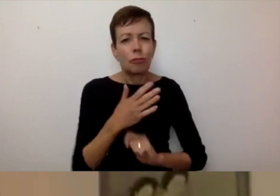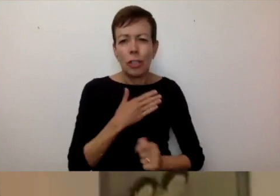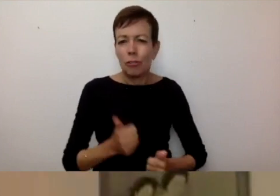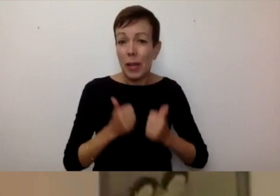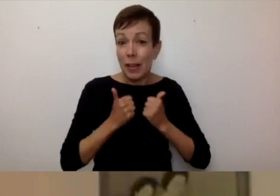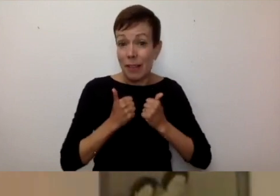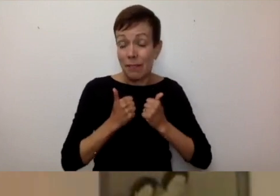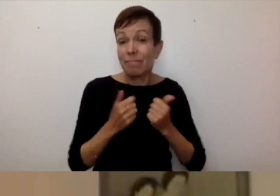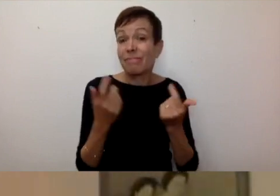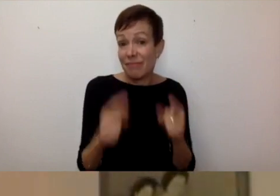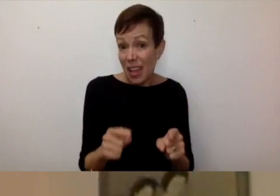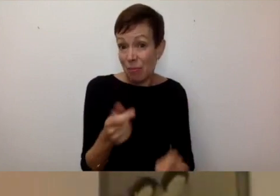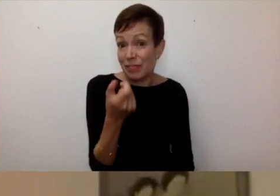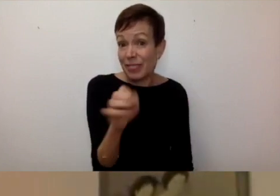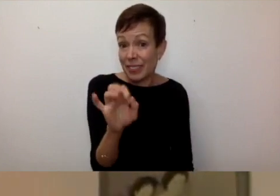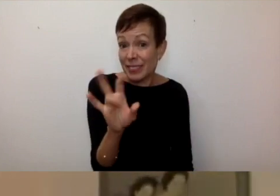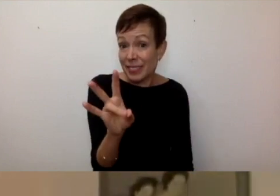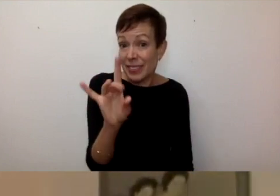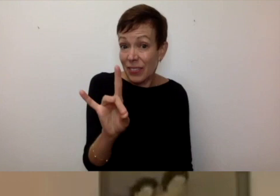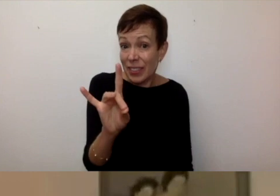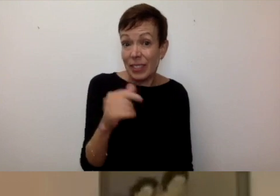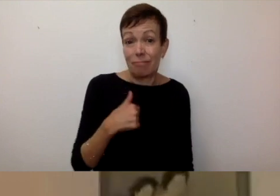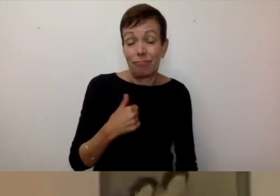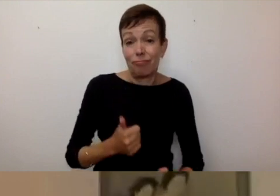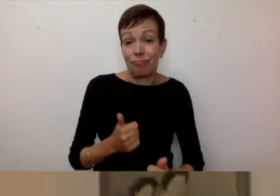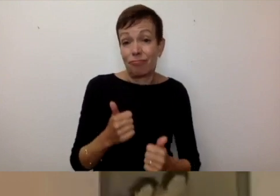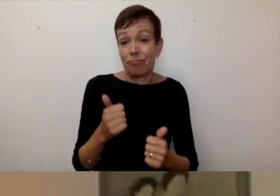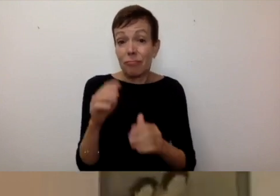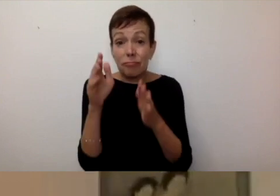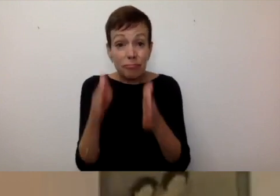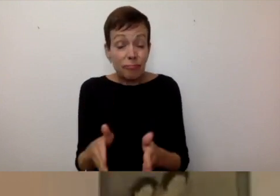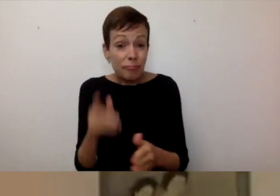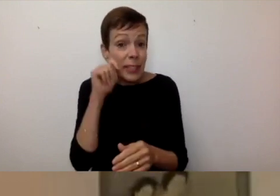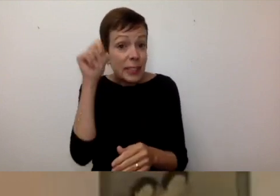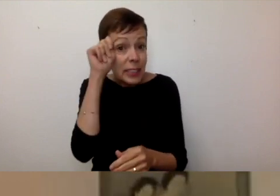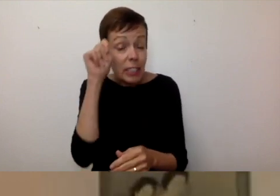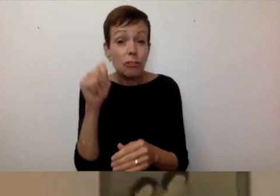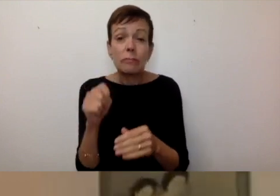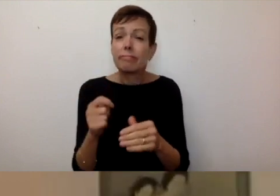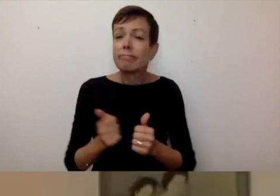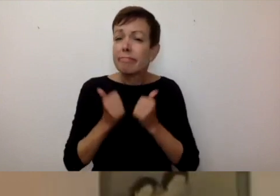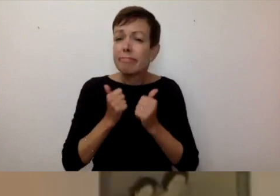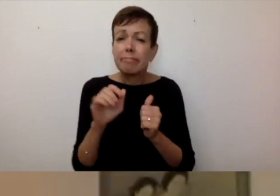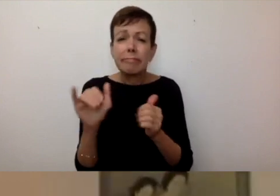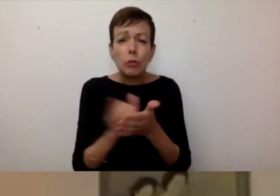teenager living on the lower east side of new york city at a poetry reading the likes of which he had never